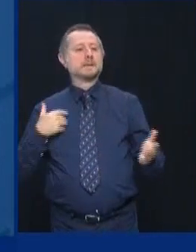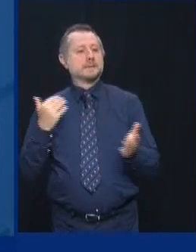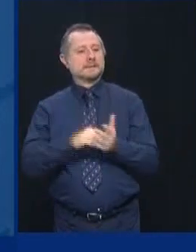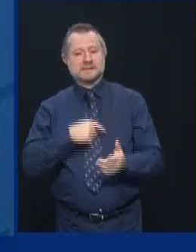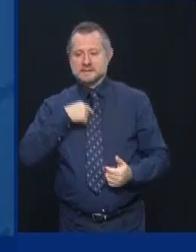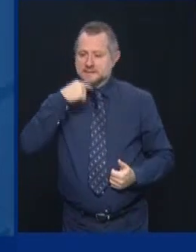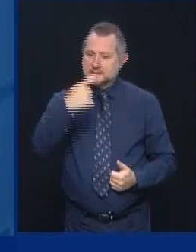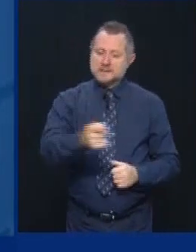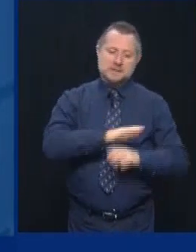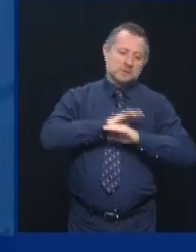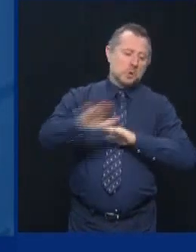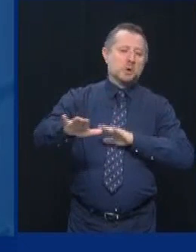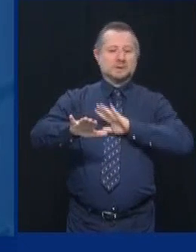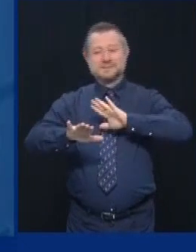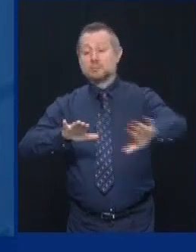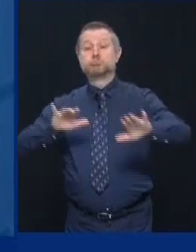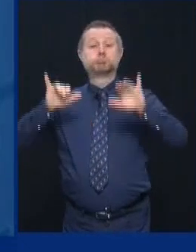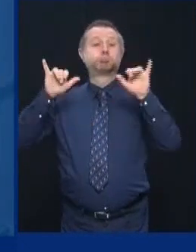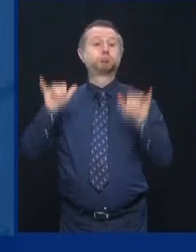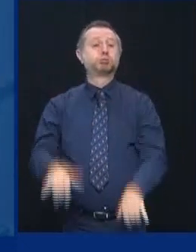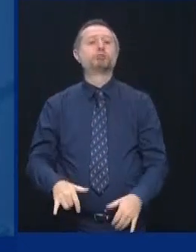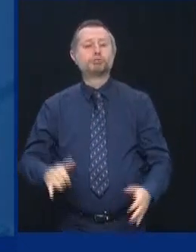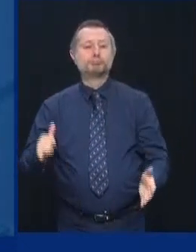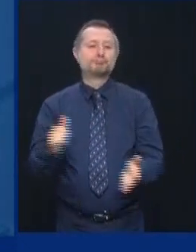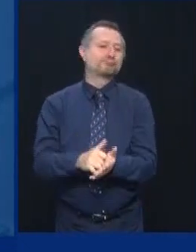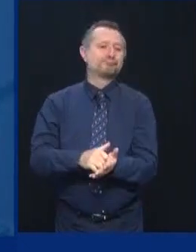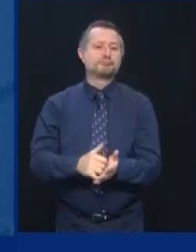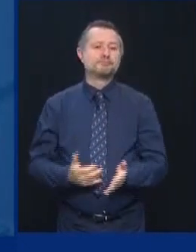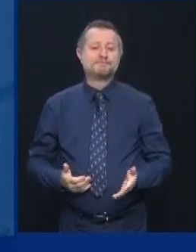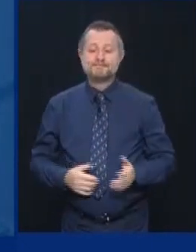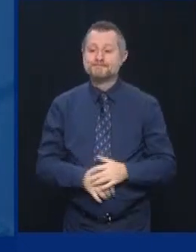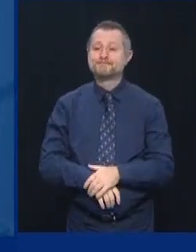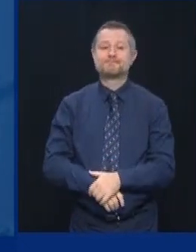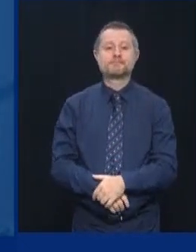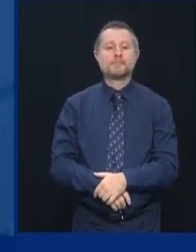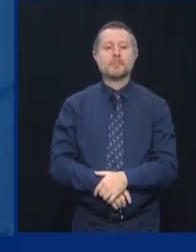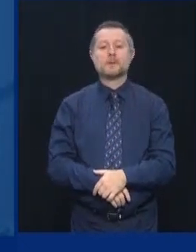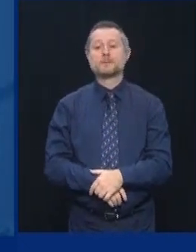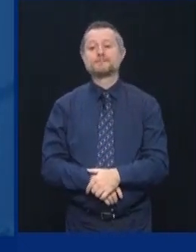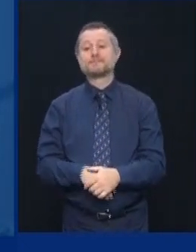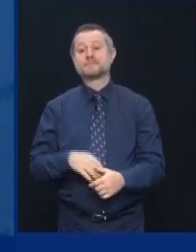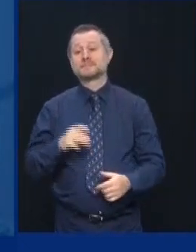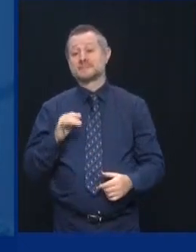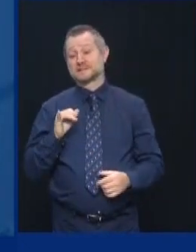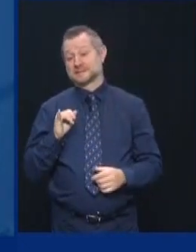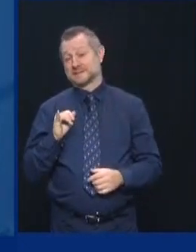BUT THEY'RE IN THE RECENT PAST. SO THIS HAS BEEN GOING ON FOR WEEKS.